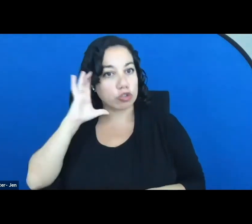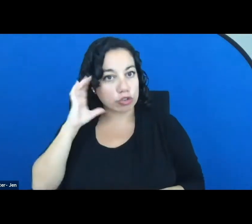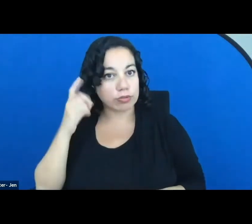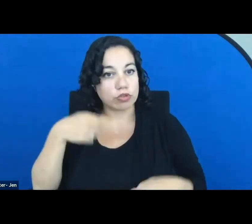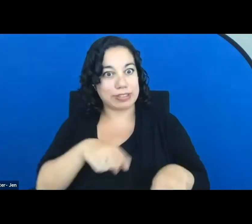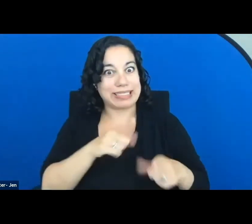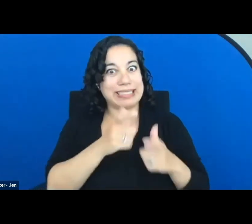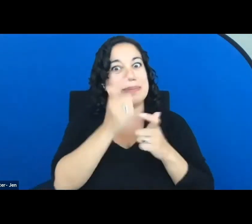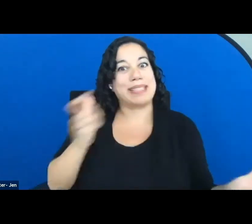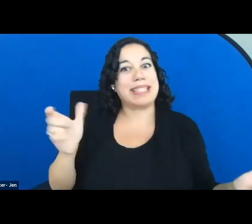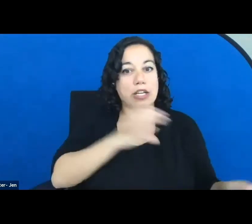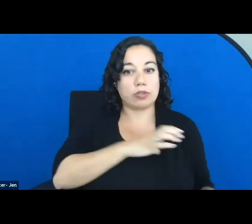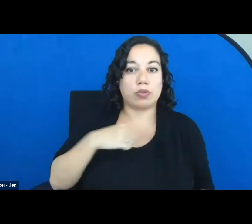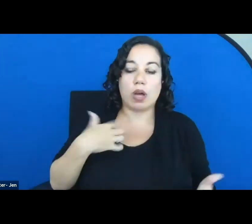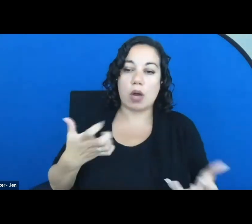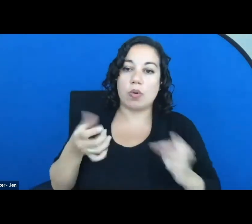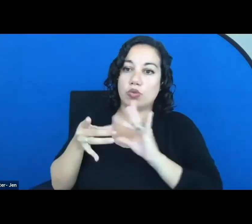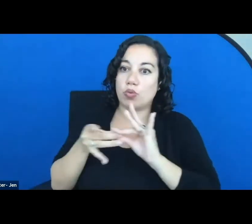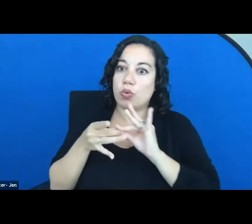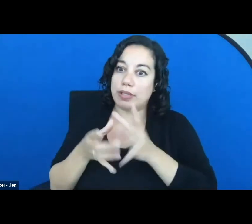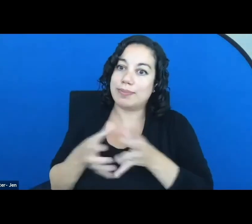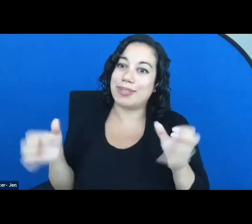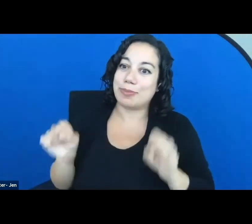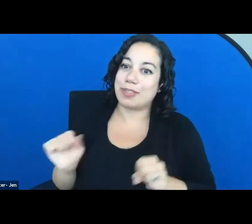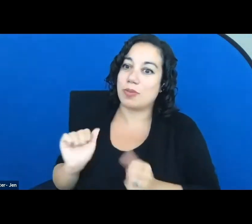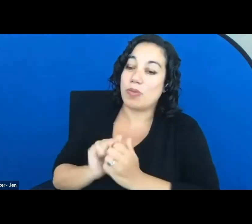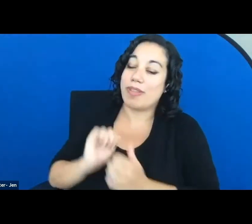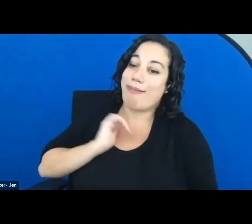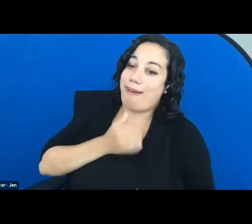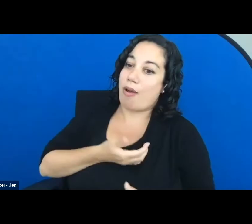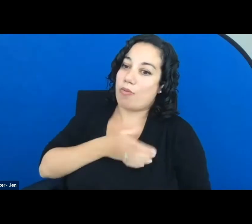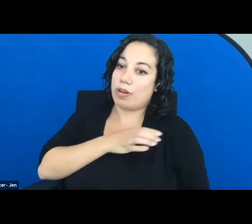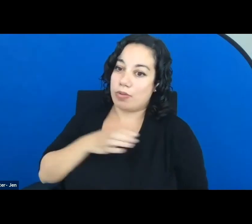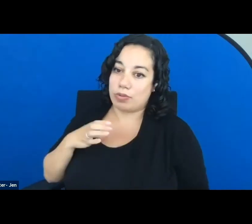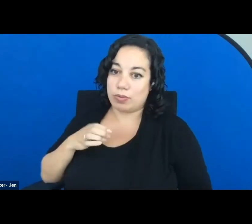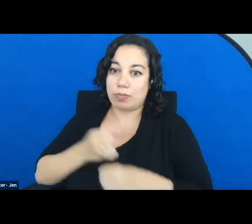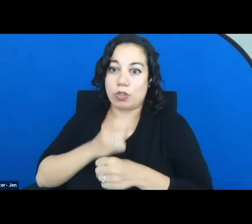to coordinate to the extent I can with our Council to ensure that I am speaking up for